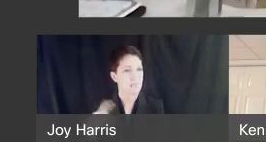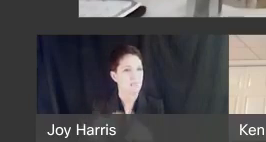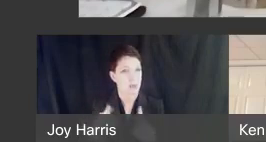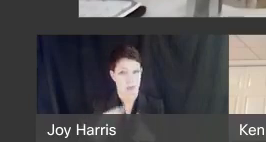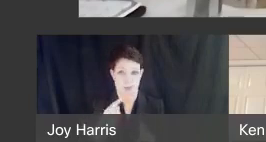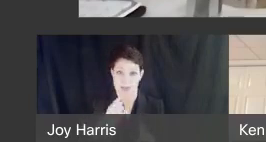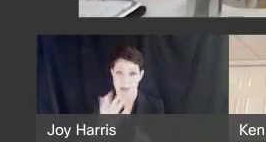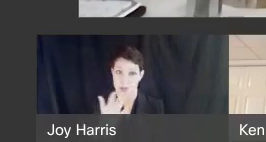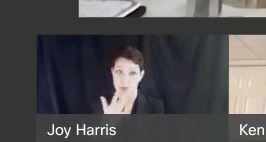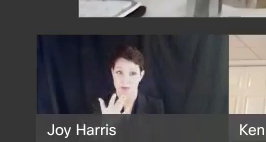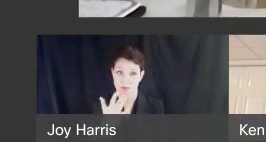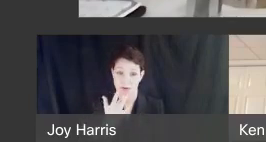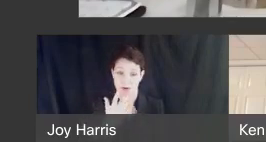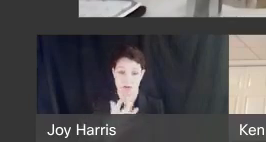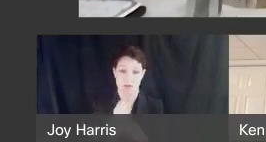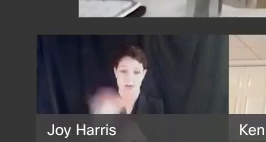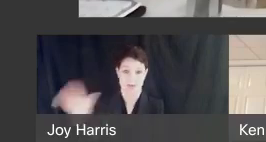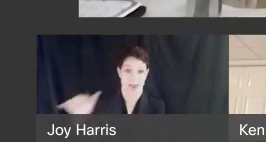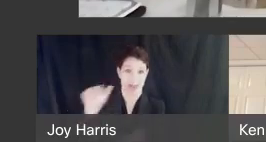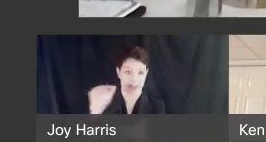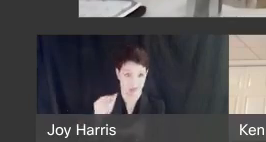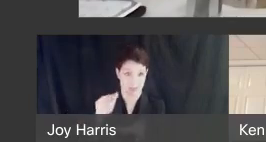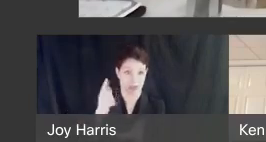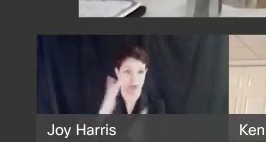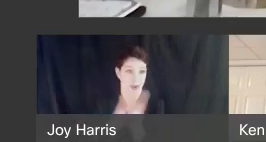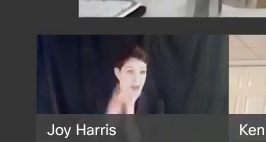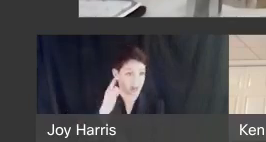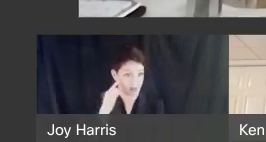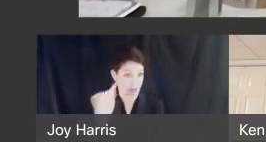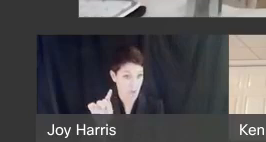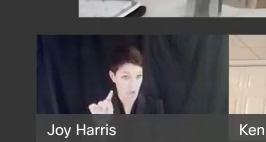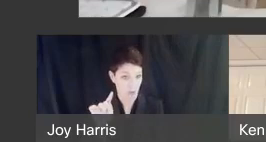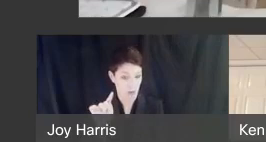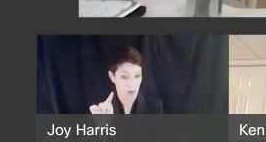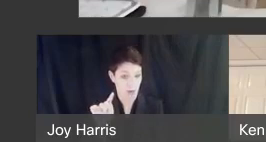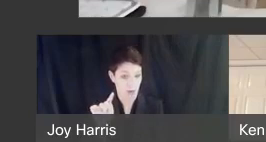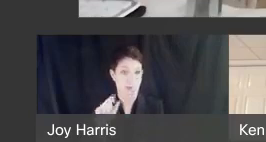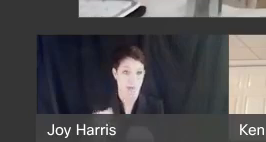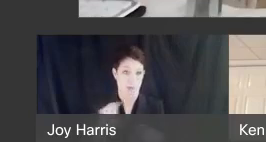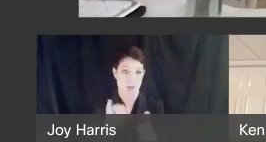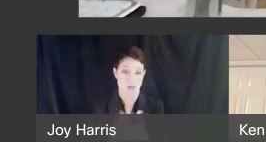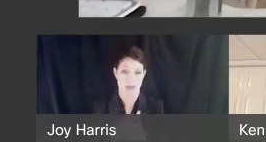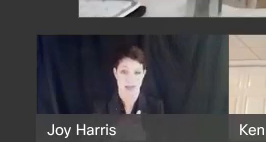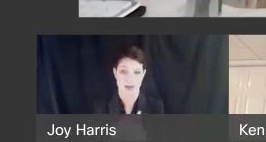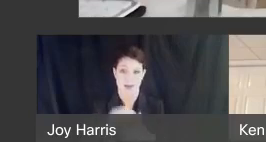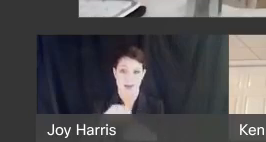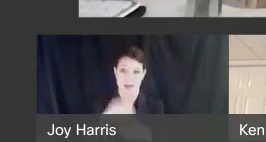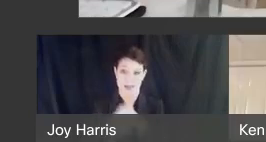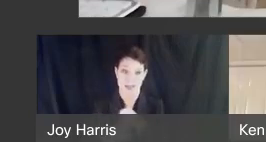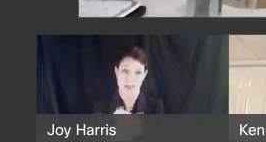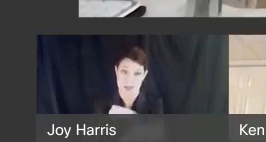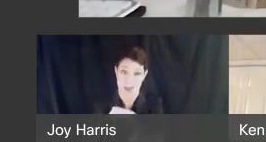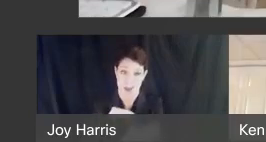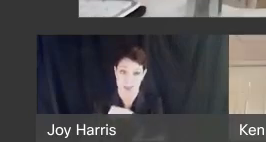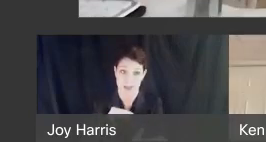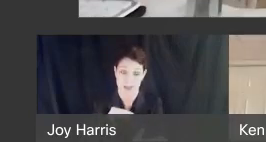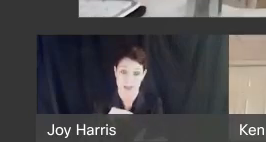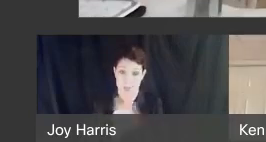get the allocation that you're requesting and be able to do it individually in each county since you're prepared to do that?